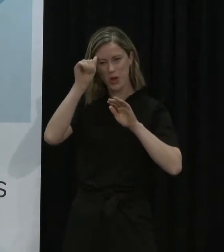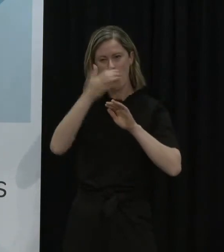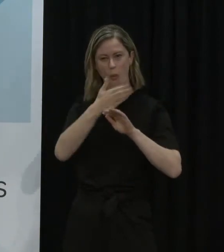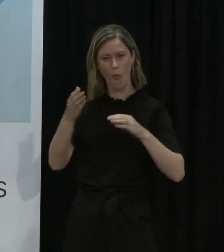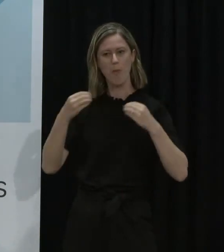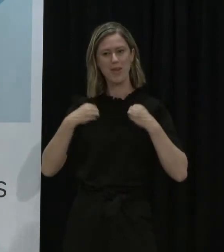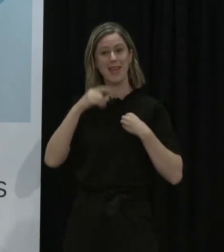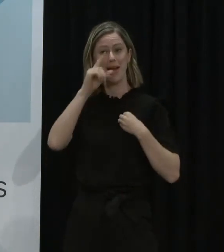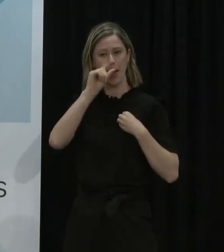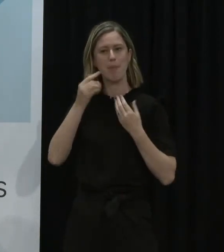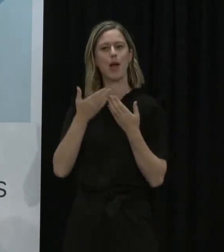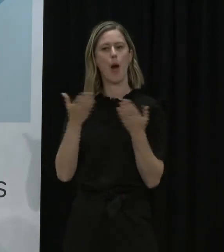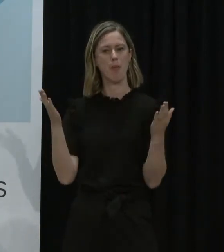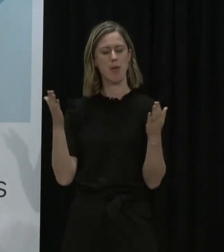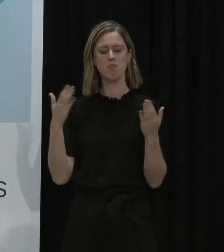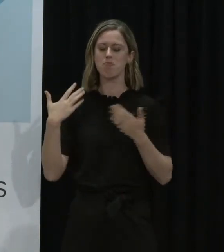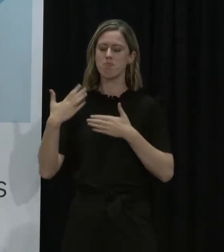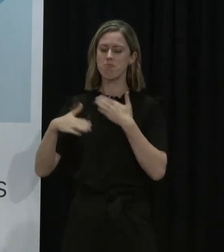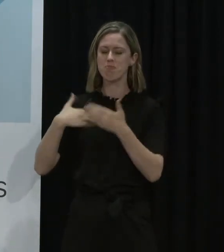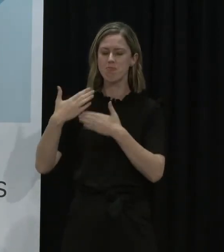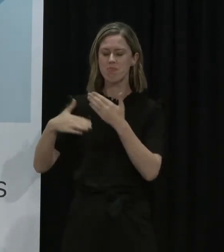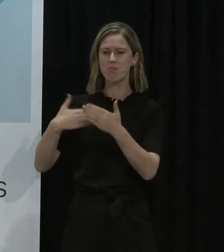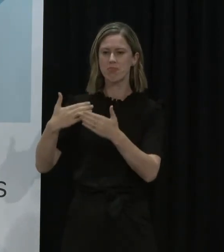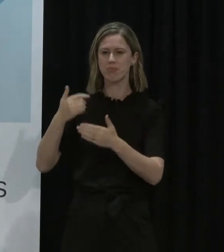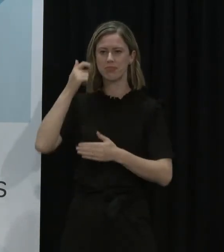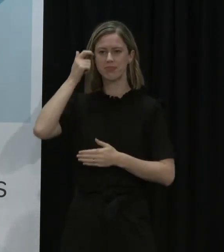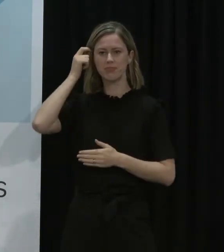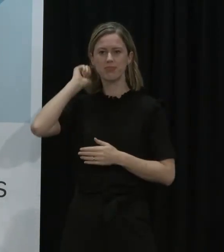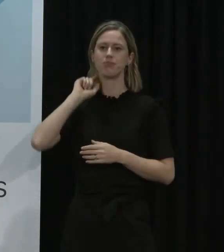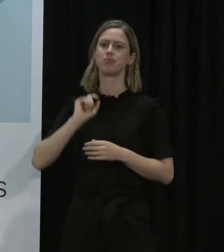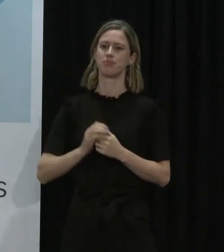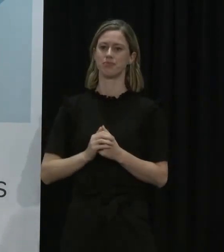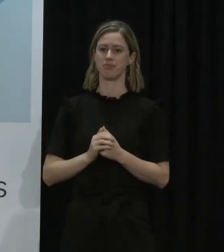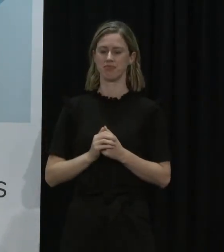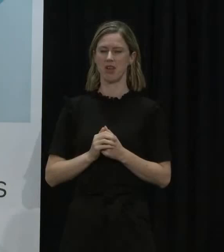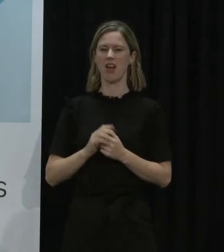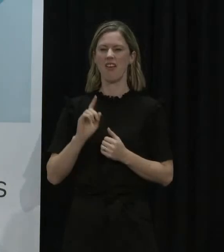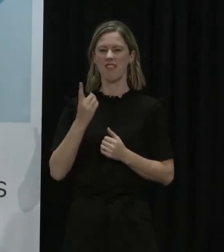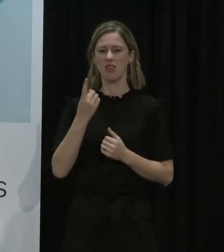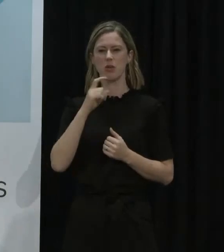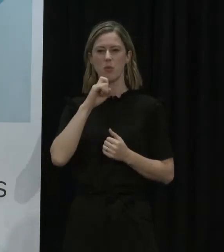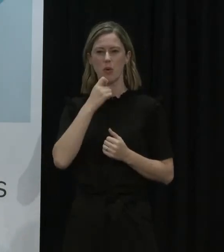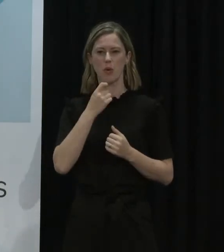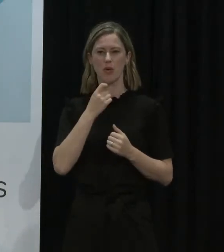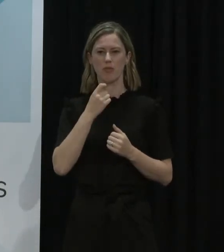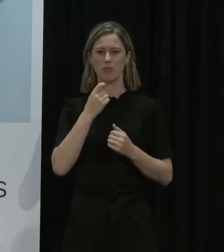transition into the new COVID protection system, one where at every state all businesses are